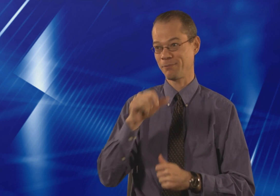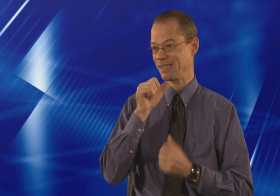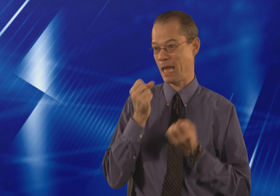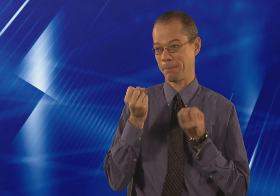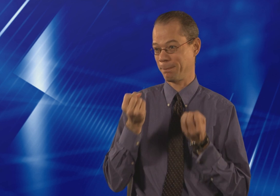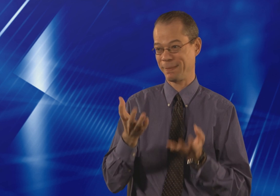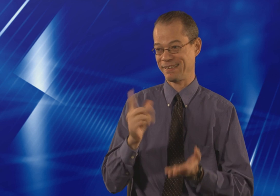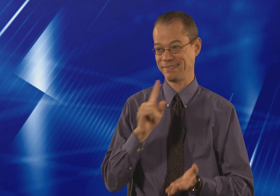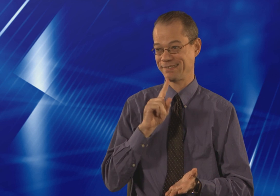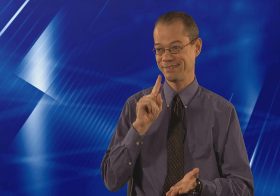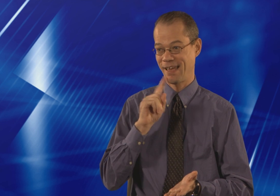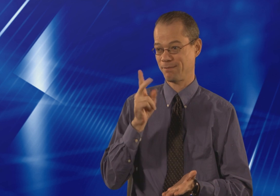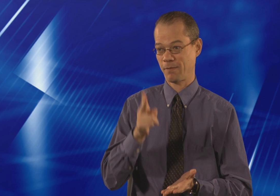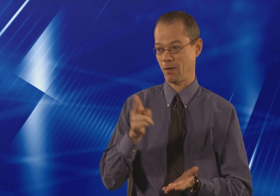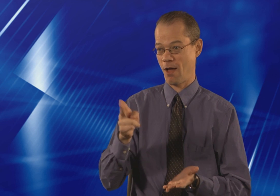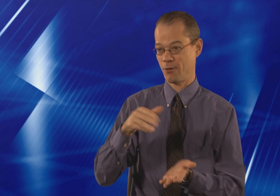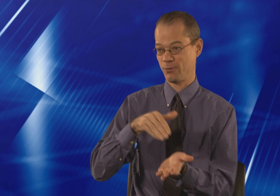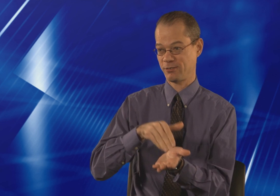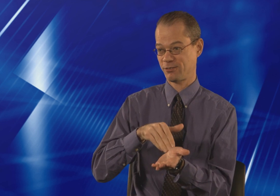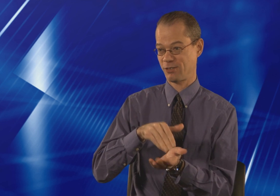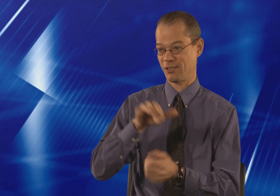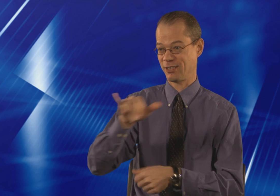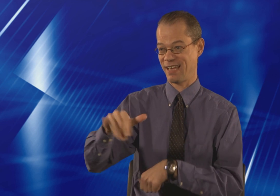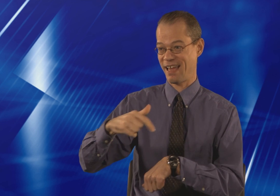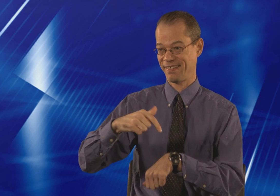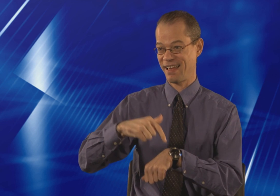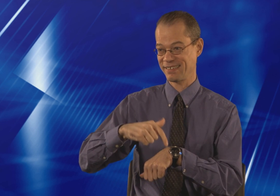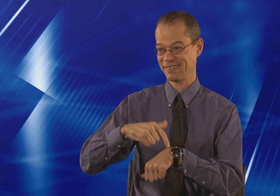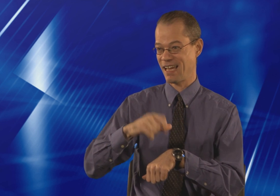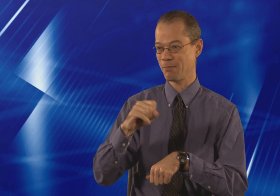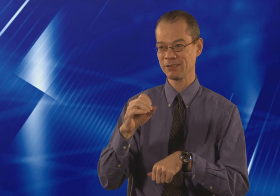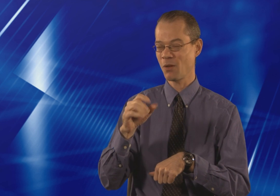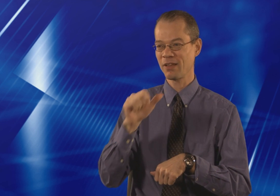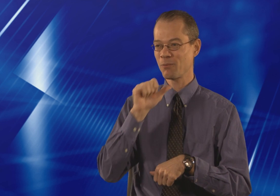There weren't a lot of deaf or hard of hearing doctors at that time.